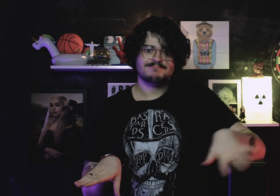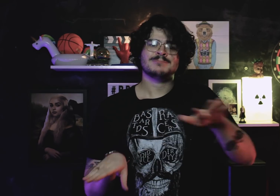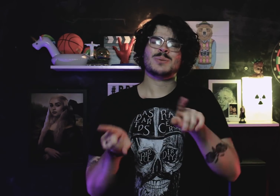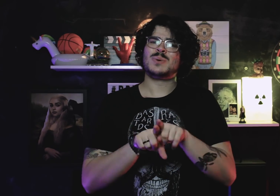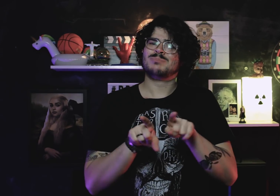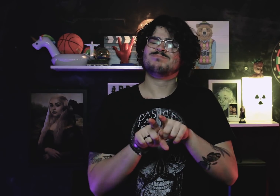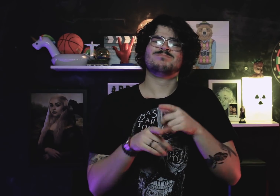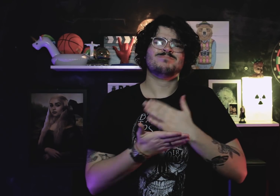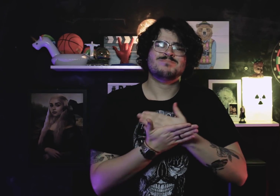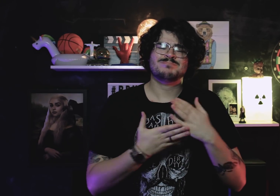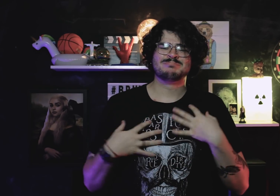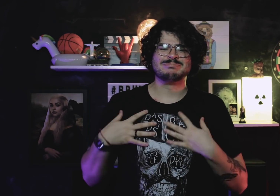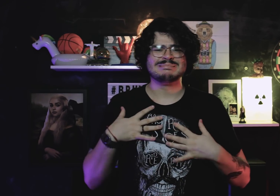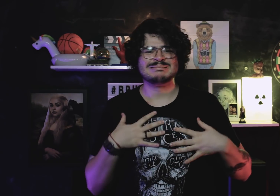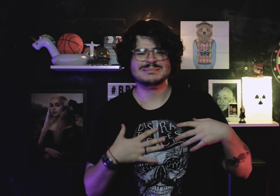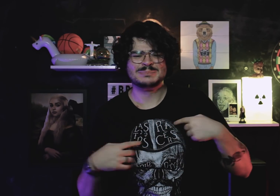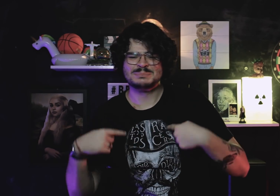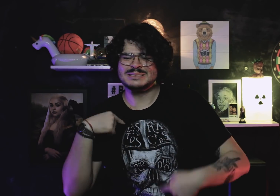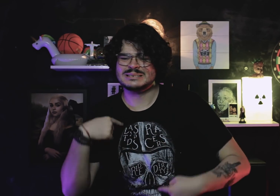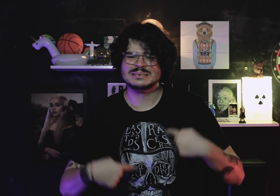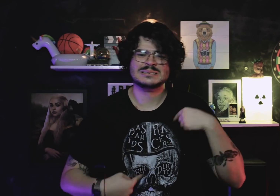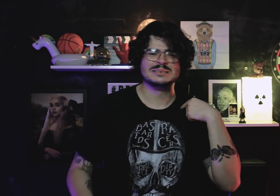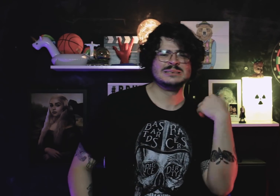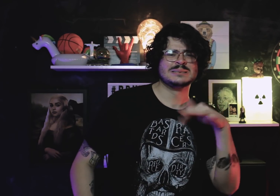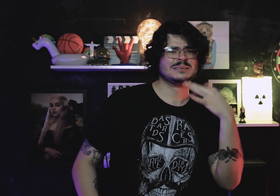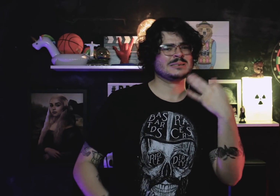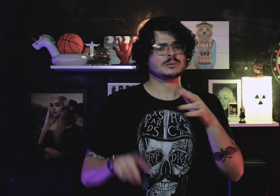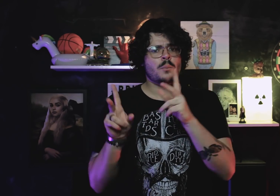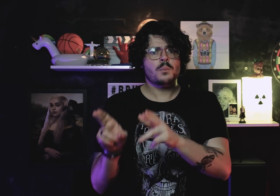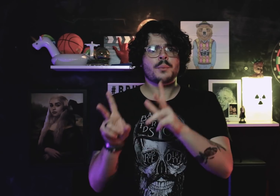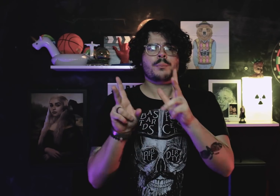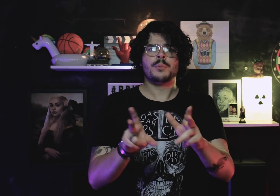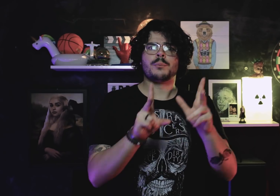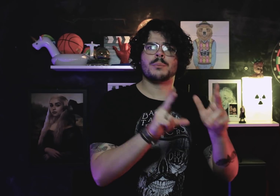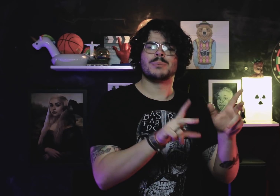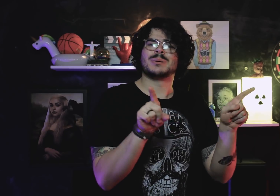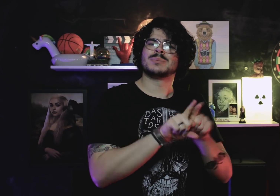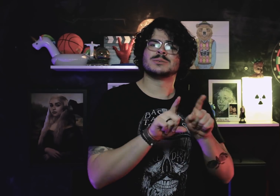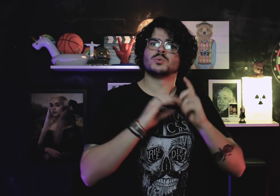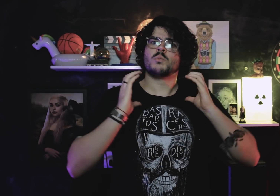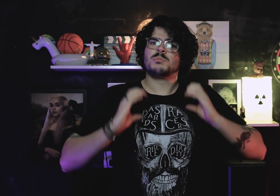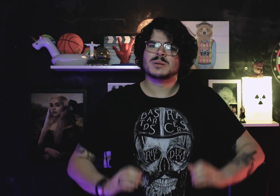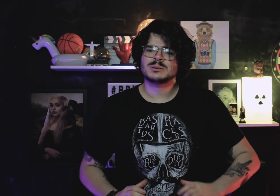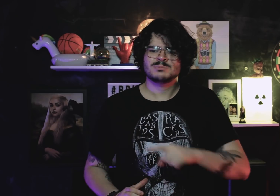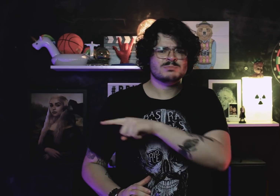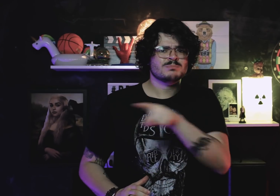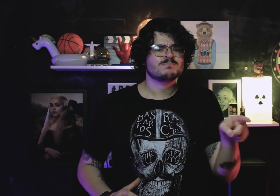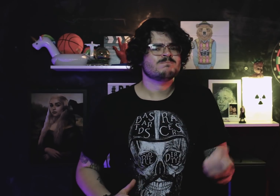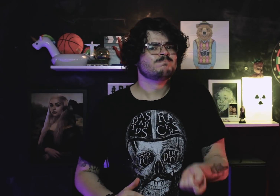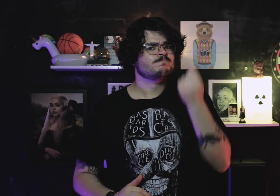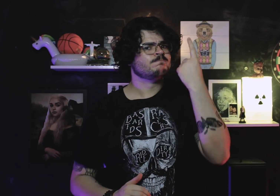developed the same symptoms and began to behave strangely.